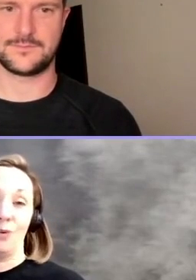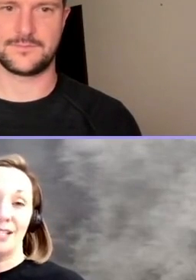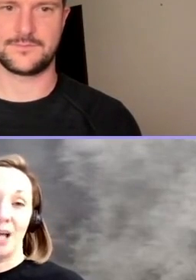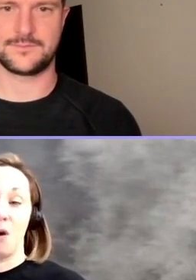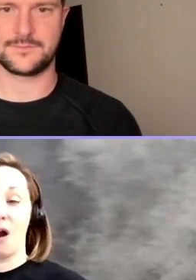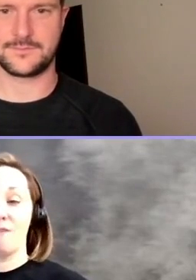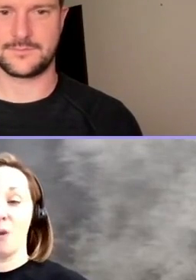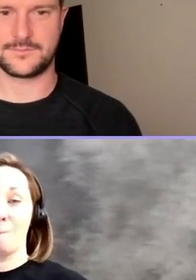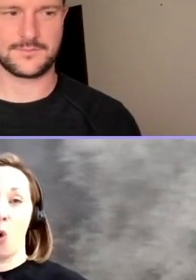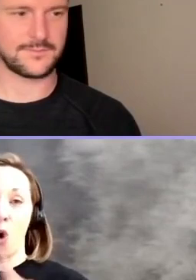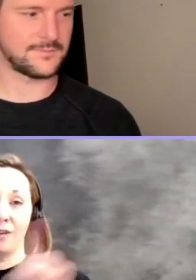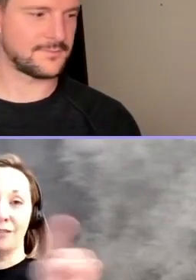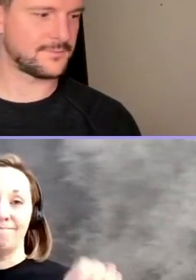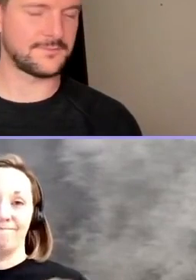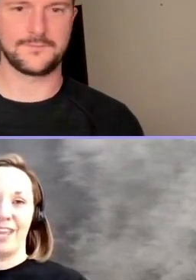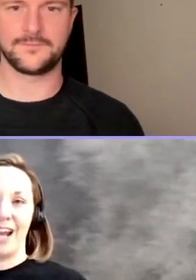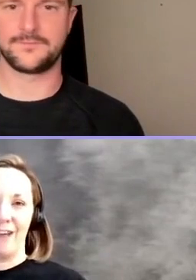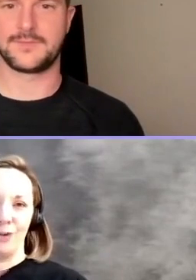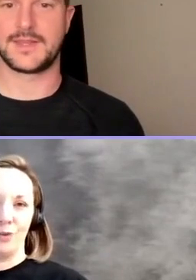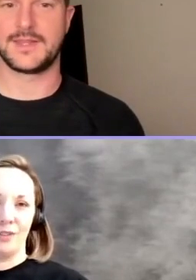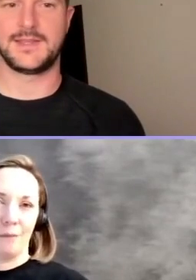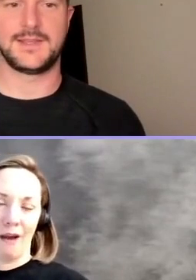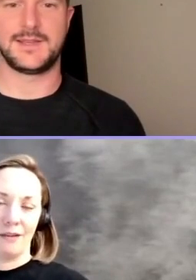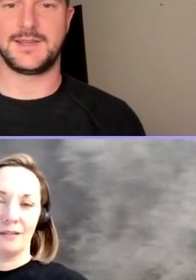suffer from motion sickness by looking at monitors